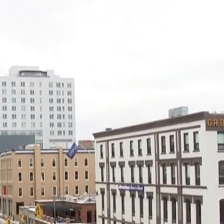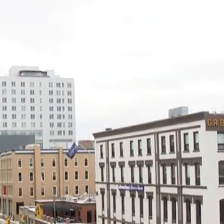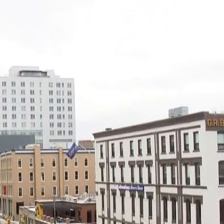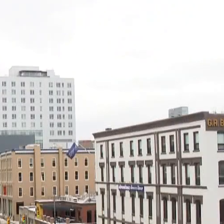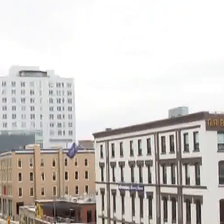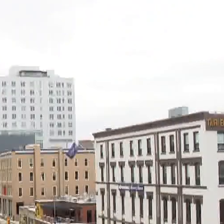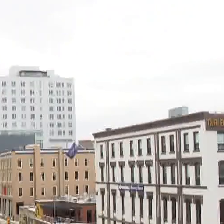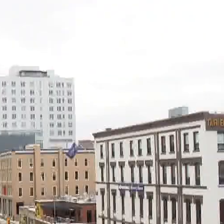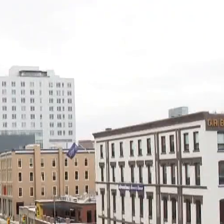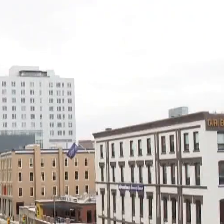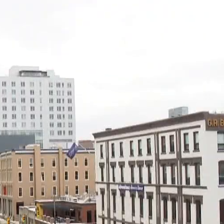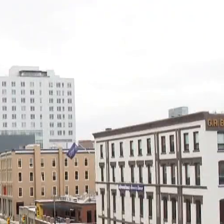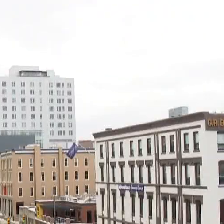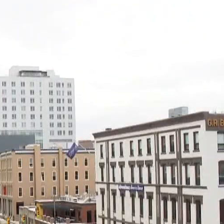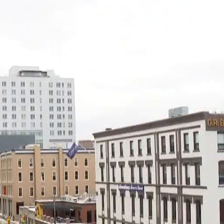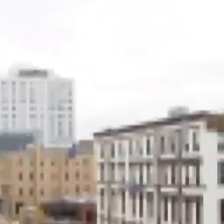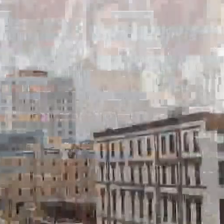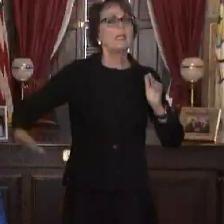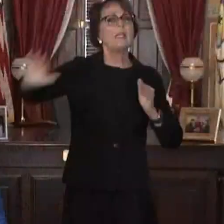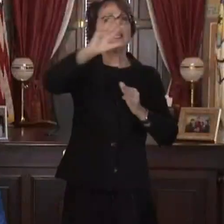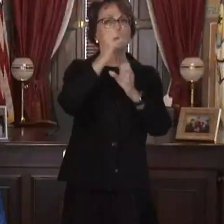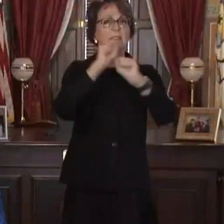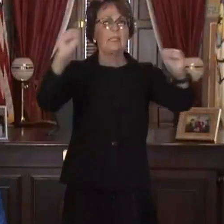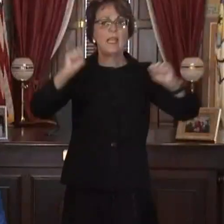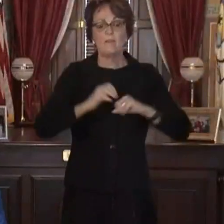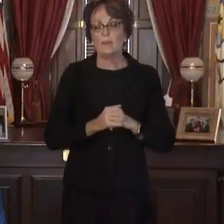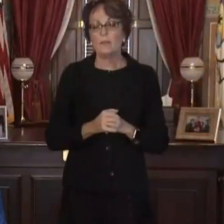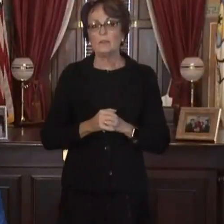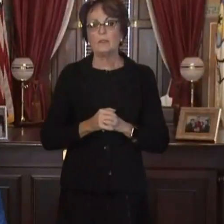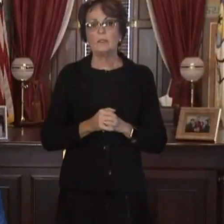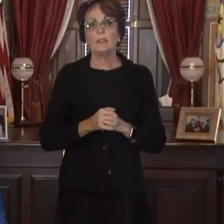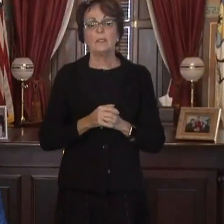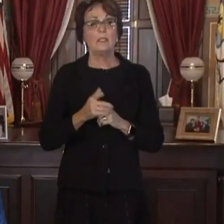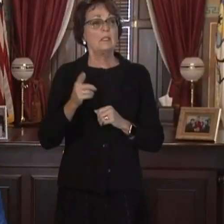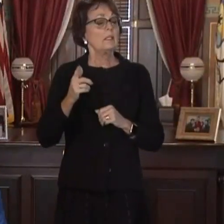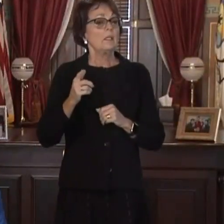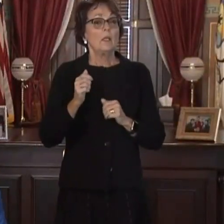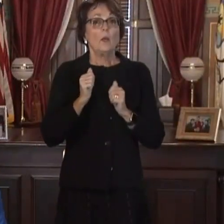WHAT IT MEANS TO BE ESSENTIAL 4@ OR TO TRY AND SKIRT THE RULES. SHE WARNS THAT ONE MILLION WHAT IT MEANS TO BE ESSENTIAL 4@ OR TO TRY AND SKIRT THE RULES. SHE WARNS THAT ONE MILLION 4@ OR TO TRY AND SKIRT THE RULES. SHE WARNS THAT ONE MILLION 4@ OR TO TRY AND SKIRT THE RULES. SHE WARNS THAT ONE MILLION 4@ MICHIGANDERS OR TO TRY AND SKIRT THE RULES. SHE WARNS THAT ONE MILLION 4@ MICHIGANDERS COULD OR TO TRY AND SKIRT THE RULES. SHE WARNS THAT ONE MILLION 4@ MICHIGANDERS COULD NEED SHE WARNS THAT ONE MILLION 4@ MICHIGANDERS COULD NEED SHE WARNS THAT ONE MILLION 4@ MICHIGANDERS COULD NEED HOSPITAL SHE WARNS THAT ONE MILLION 4@ MICHIGANDERS COULD NEED HOSPITAL BEDS SHE WARNS THAT ONE MILLION 4@ MICHIGANDERS COULD NEED HOSPITAL BEDS IF SHE WARNS THAT ONE MILLION 4@ MICHIGANDERS COULD NEED HOSPITAL BEDS IF WE SHE WARNS THAT ONE MILLION 4@ MICHIGANDERS COULD NEED HOSPITAL BEDS IF WE DO SHE WARNS THAT ONE MILLION 4@ MICHIGANDERS COULD NEED HOSPITAL BEDS IF WE DO NOT SHE WARNS THAT ONE MILLION 4@ MICHIGANDERS COULD NEED HOSPITAL BEDS IF WE DO NOT STOP MICHIGANDERS COULD NEED HOSPITAL BEDS IF WE DO NOT STOP MICHIGANDERS COULD NEED HOSPITAL BEDS IF WE DO NOT STOP THE MICHIGANDERS COULD NEED HOSPITAL BEDS IF WE DO NOT STOP THE 4@SPREAD MICHIGANDERS COULD NEED HOSPITAL BEDS IF WE DO NOT STOP THE 4@SPREAD OF MICHIGANDERS COULD NEED HOSPITAL BEDS IF WE DO NOT STOP THE 4@SPREAD OF THIS